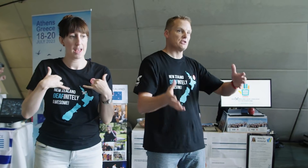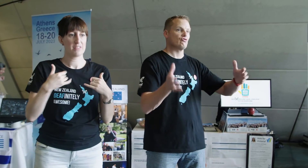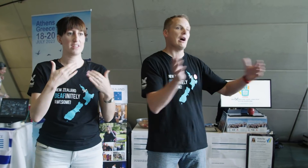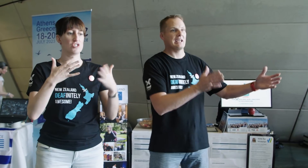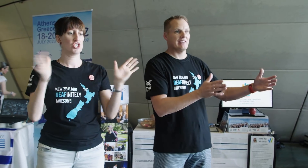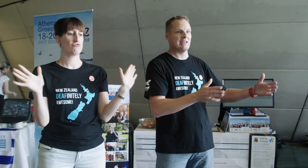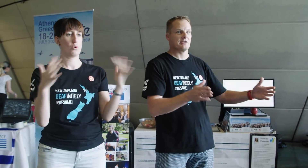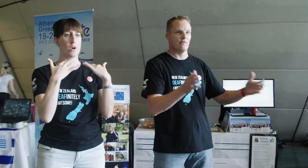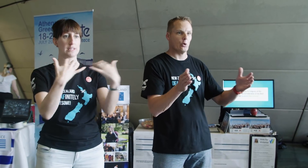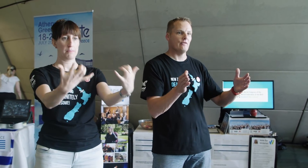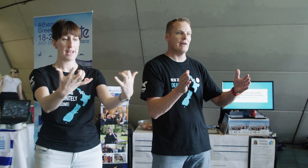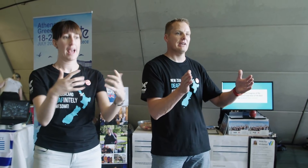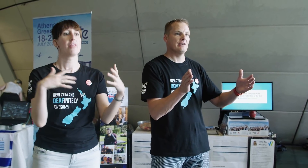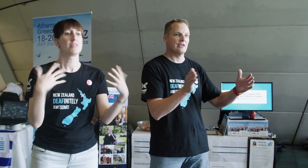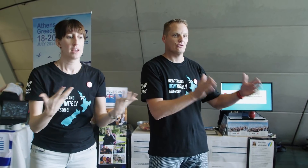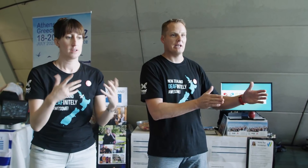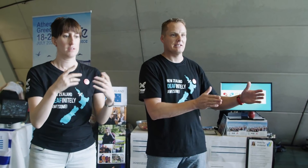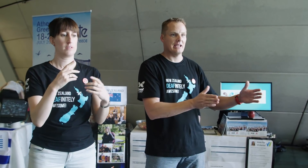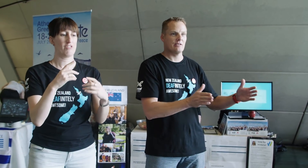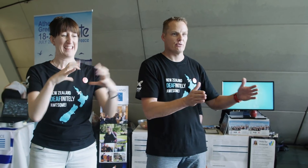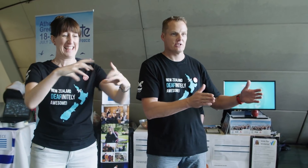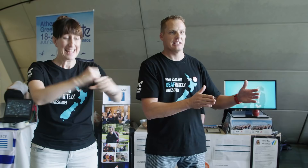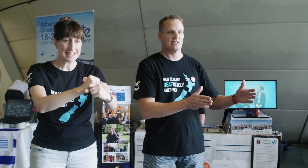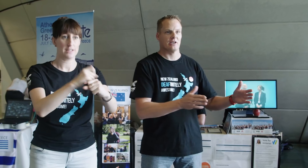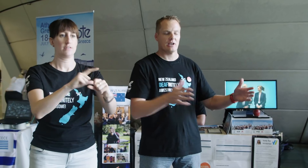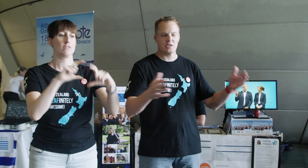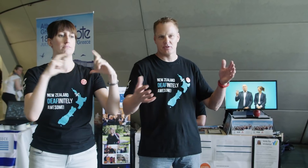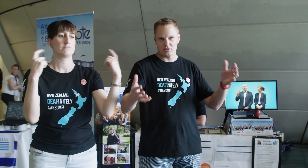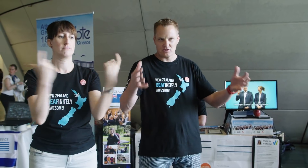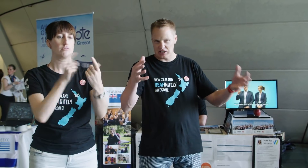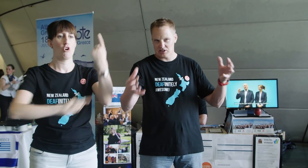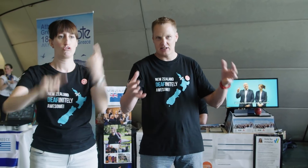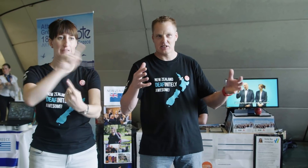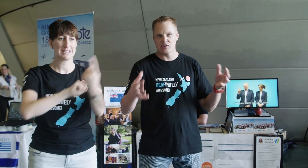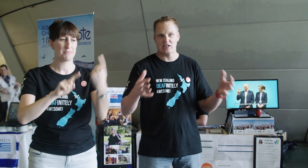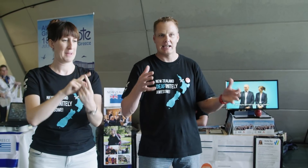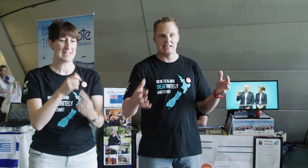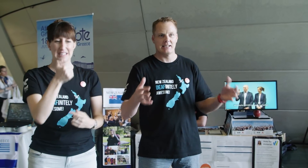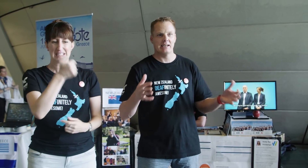which is right at the end. It's the four of five-day event right at the end of proceedings. So it goes for sort 16, 17, 18 days.